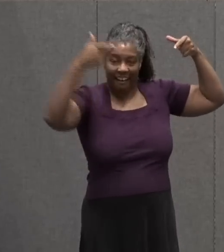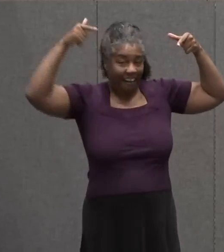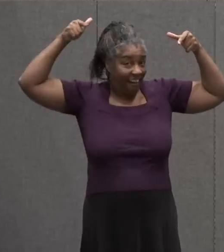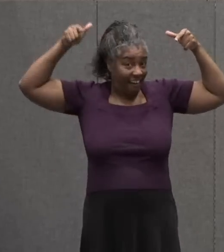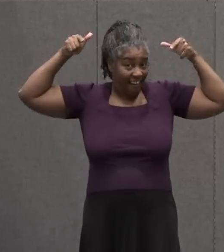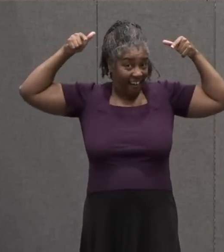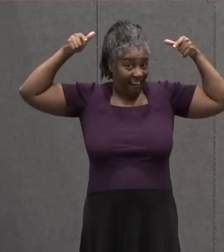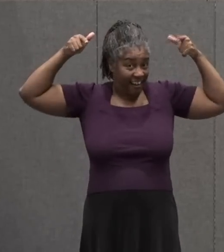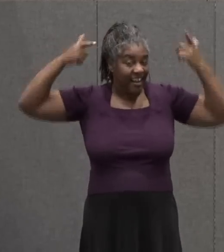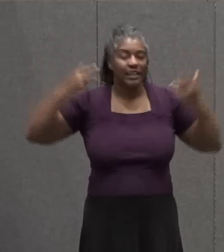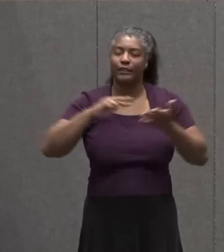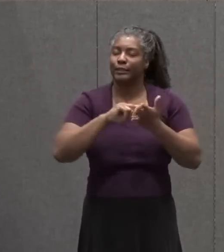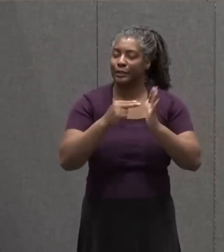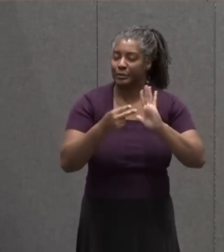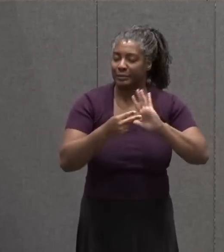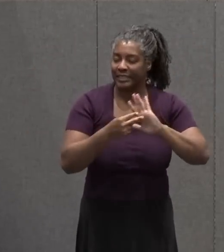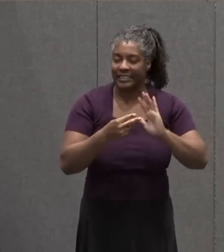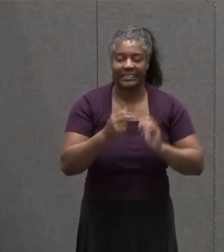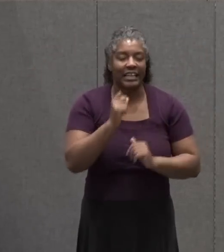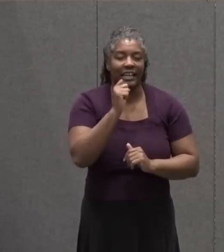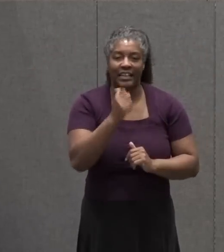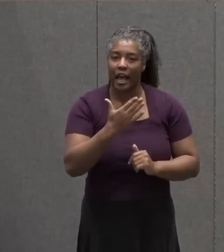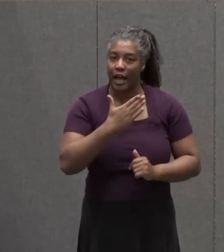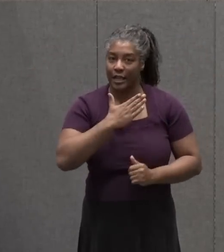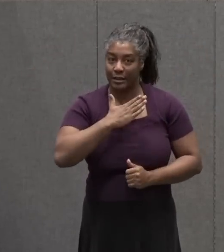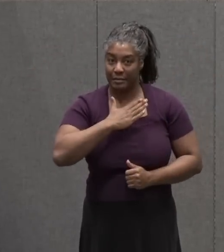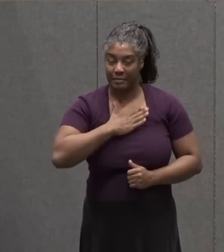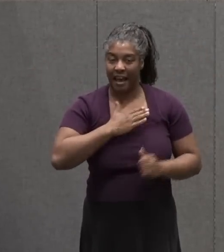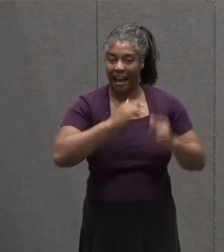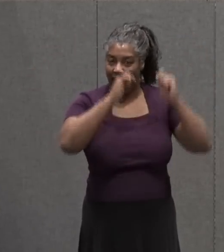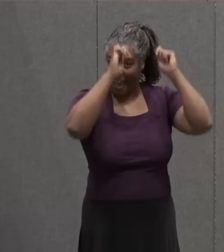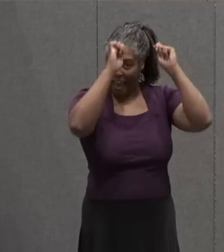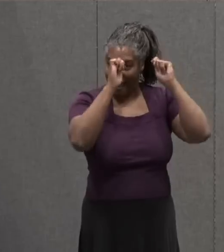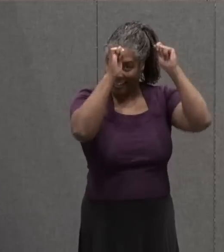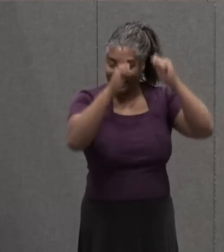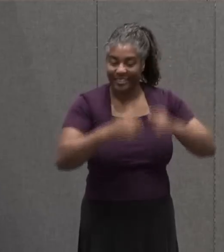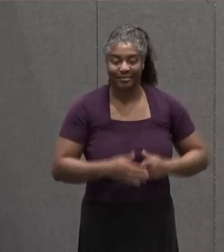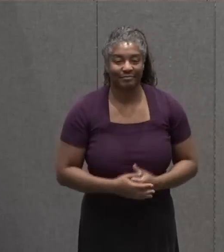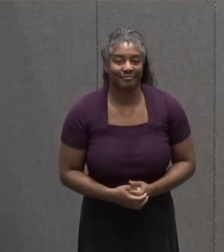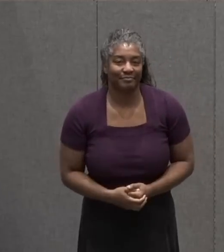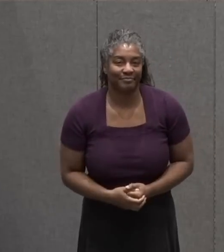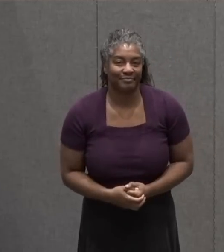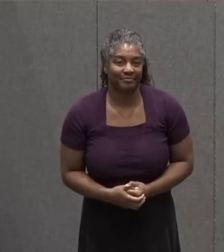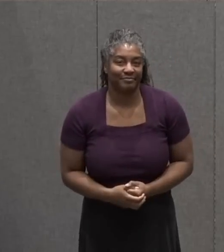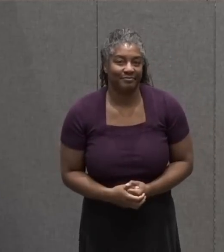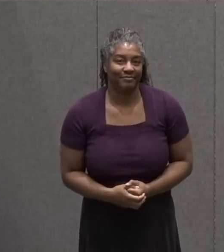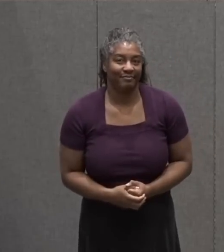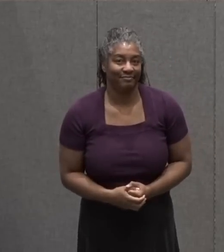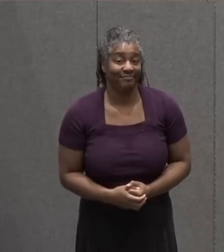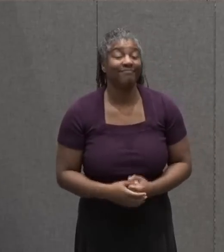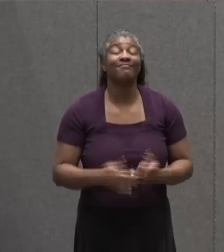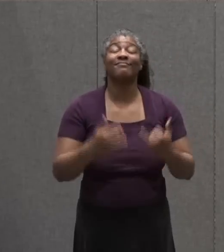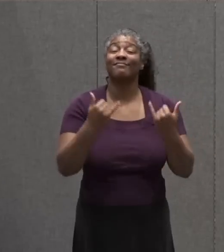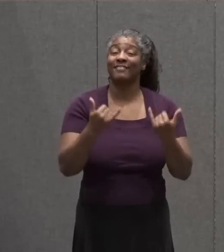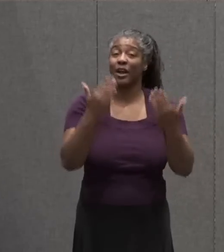then it wouldn't be my hat. Okay, our next step